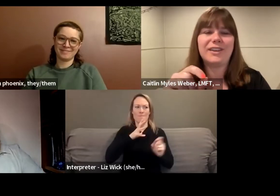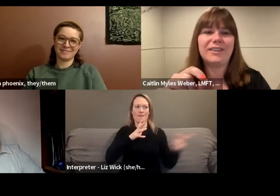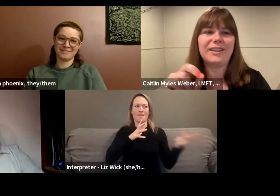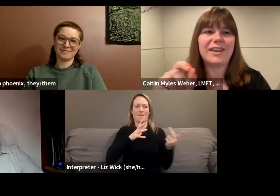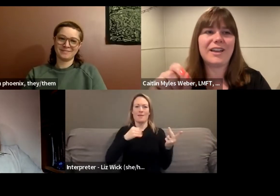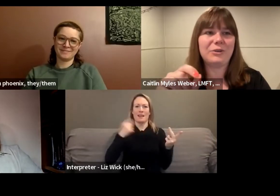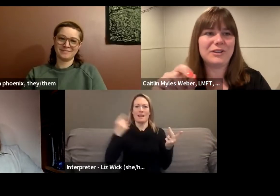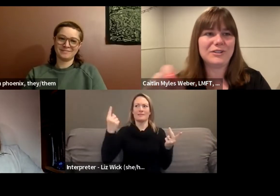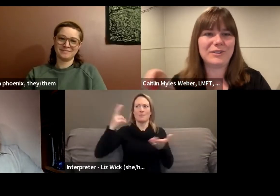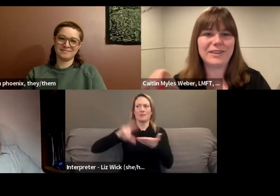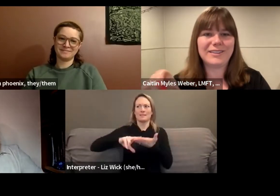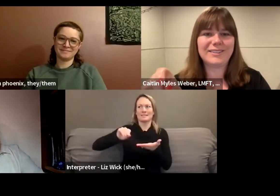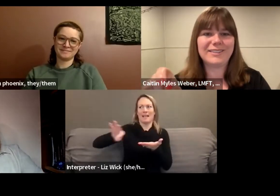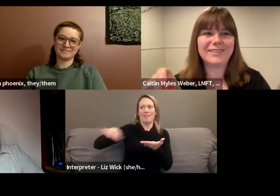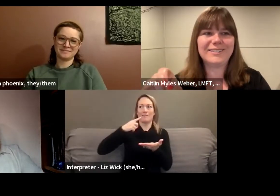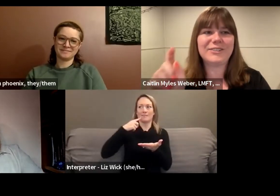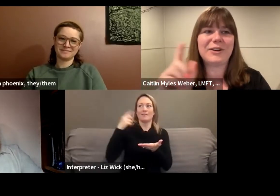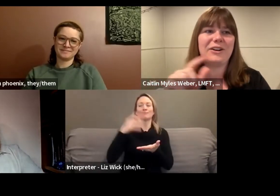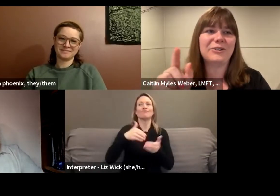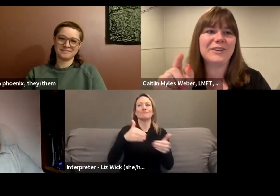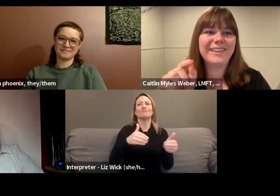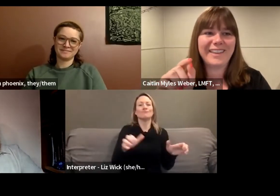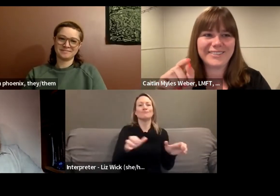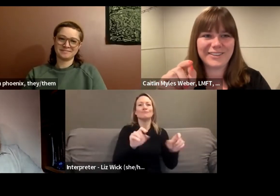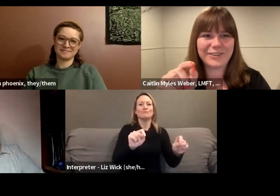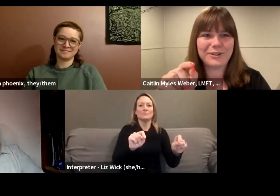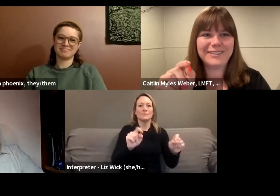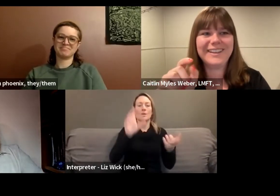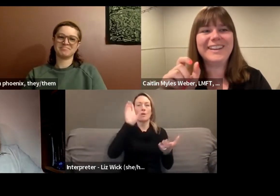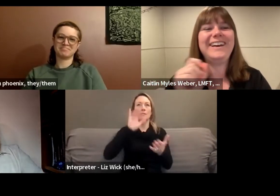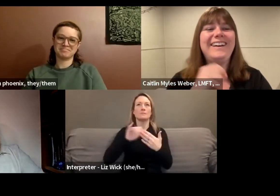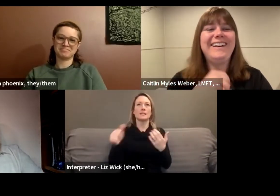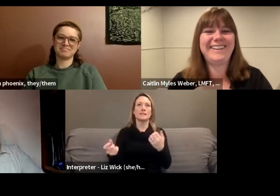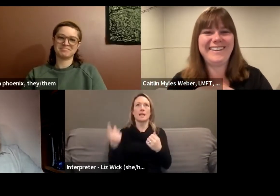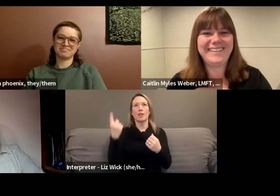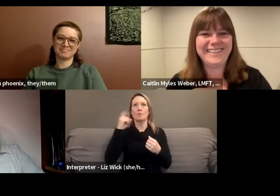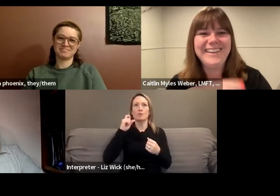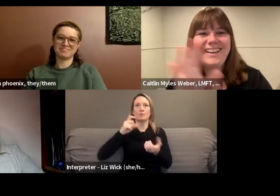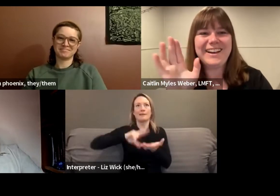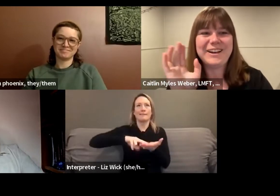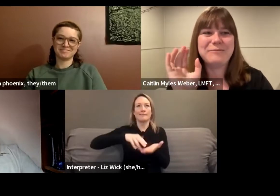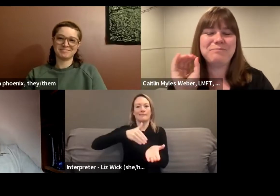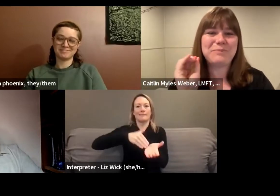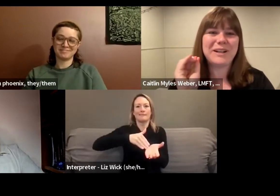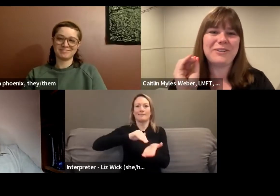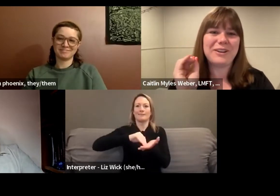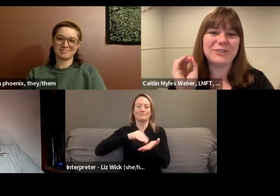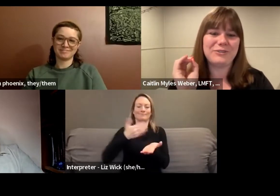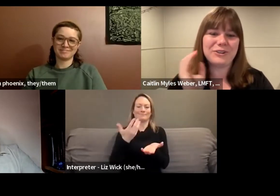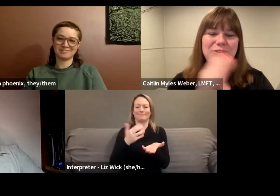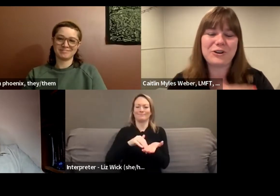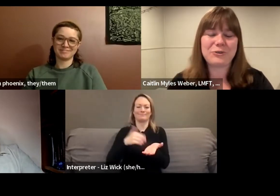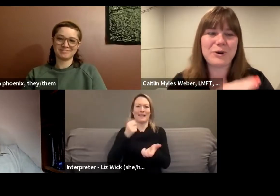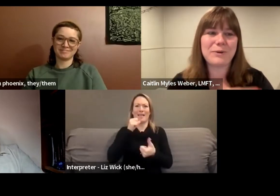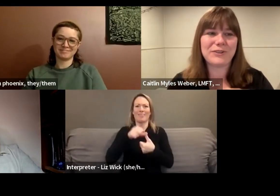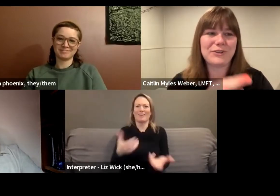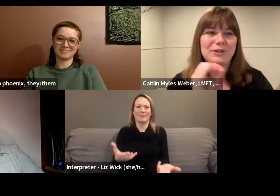to say that, "Yeah, you can do this." So I know that's the other one. But anyway, so if you're a queer person